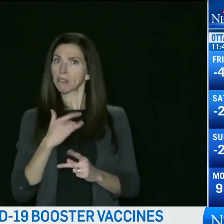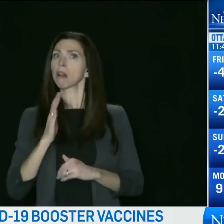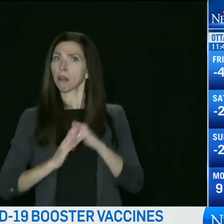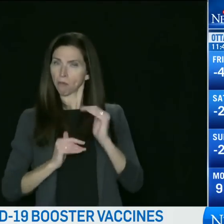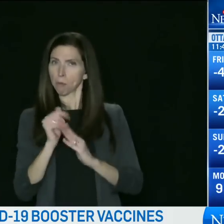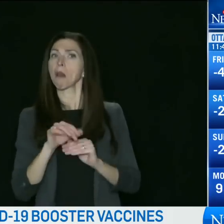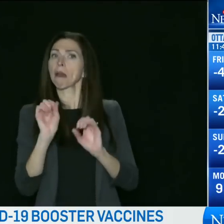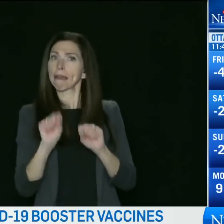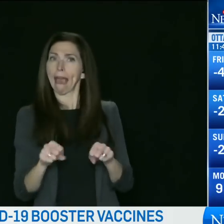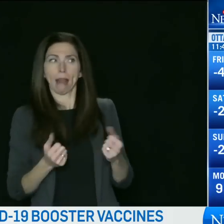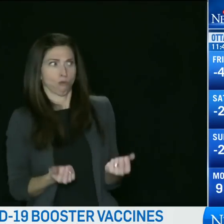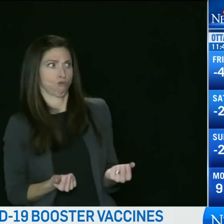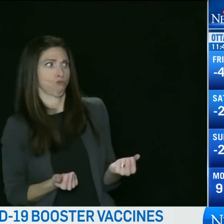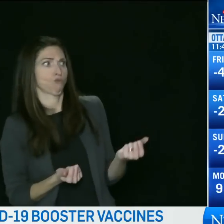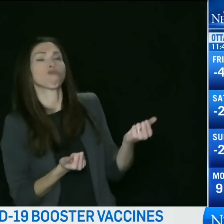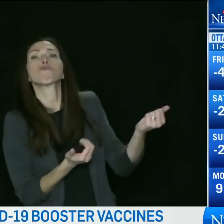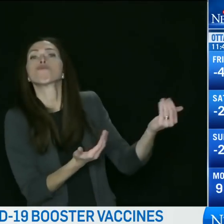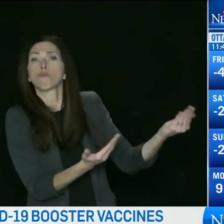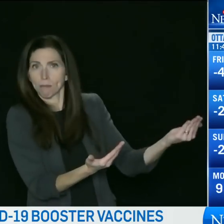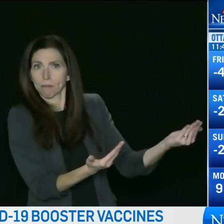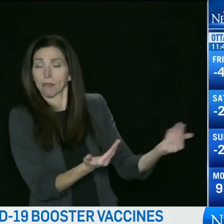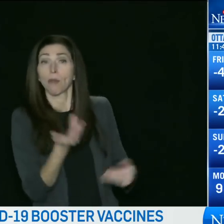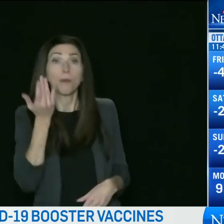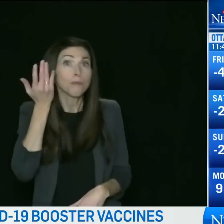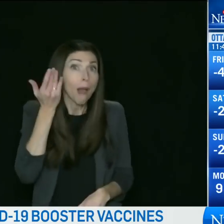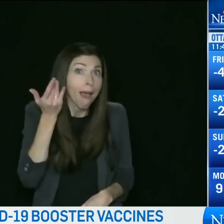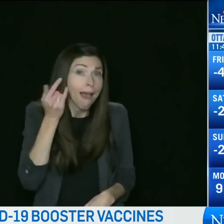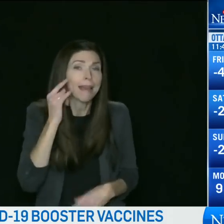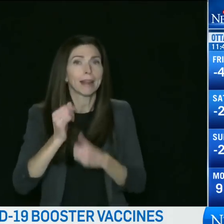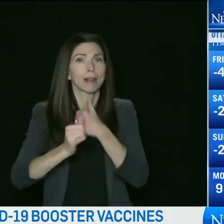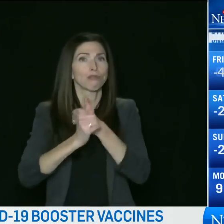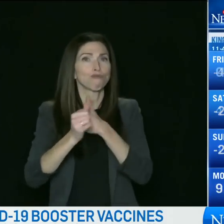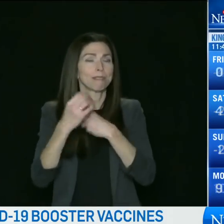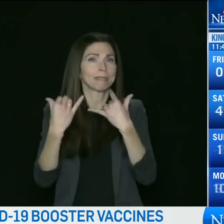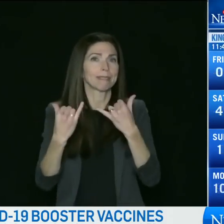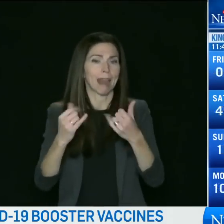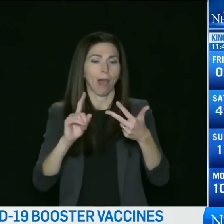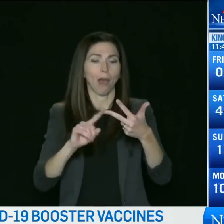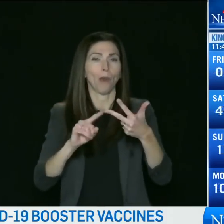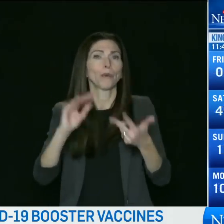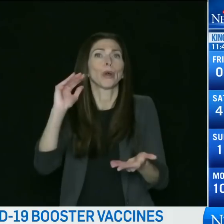INFORMING THEIR BOOSTER ADVICE AND THEY'RE VERY COMFORTABLE MOVING FORWARD WITH THESE BOOSTER DOSES BECAUSE WE KNOW